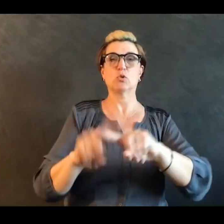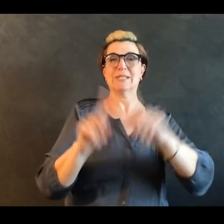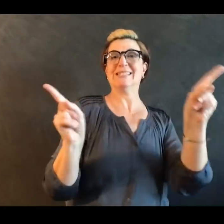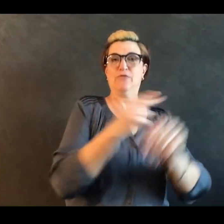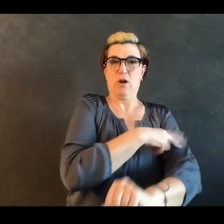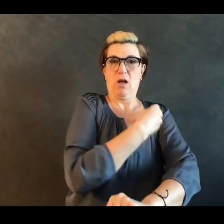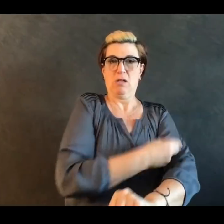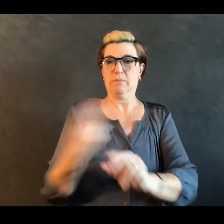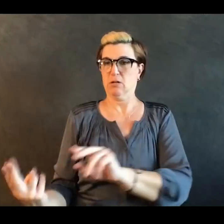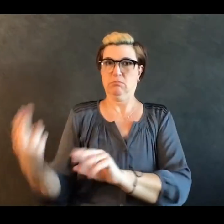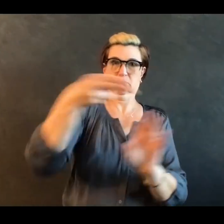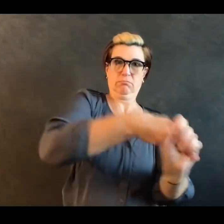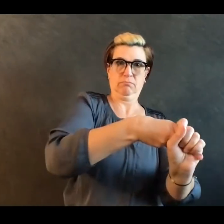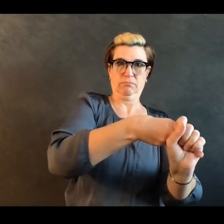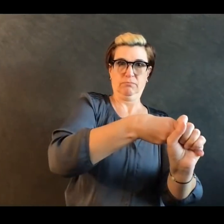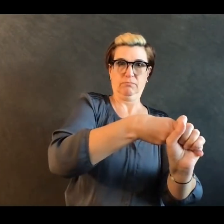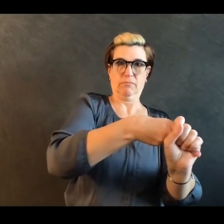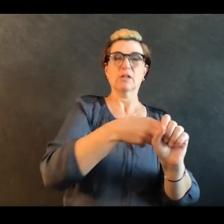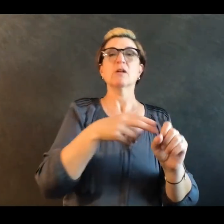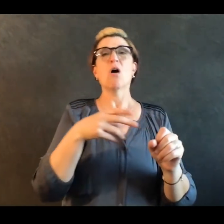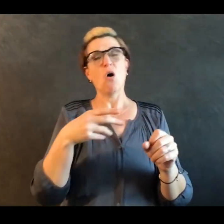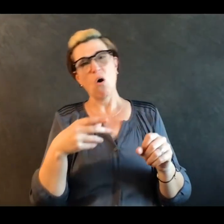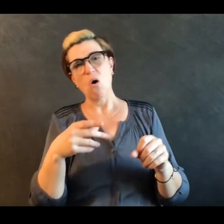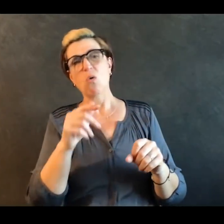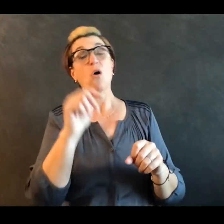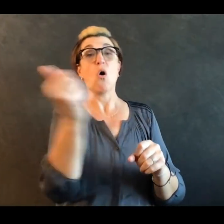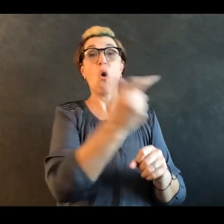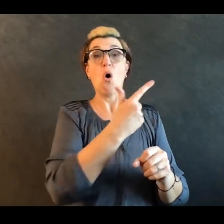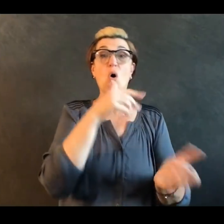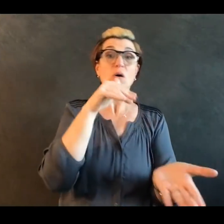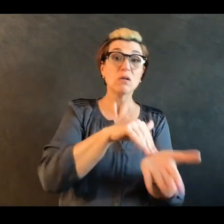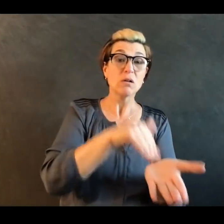and appreciation for the relief that these medical military personnel have